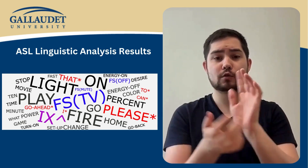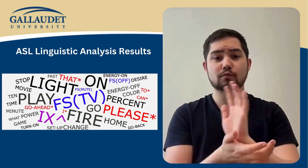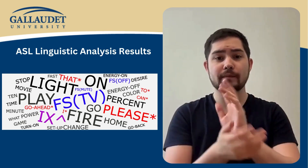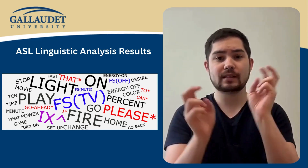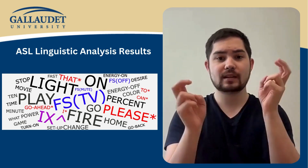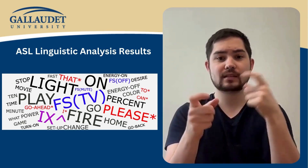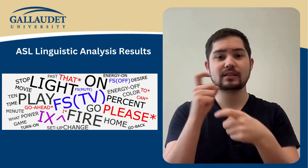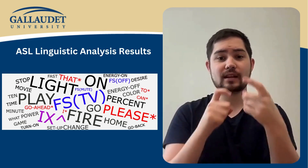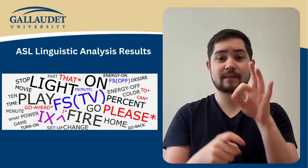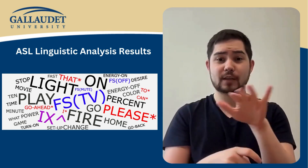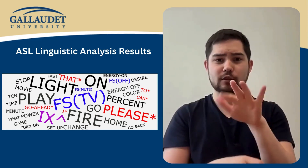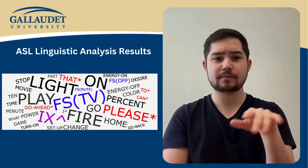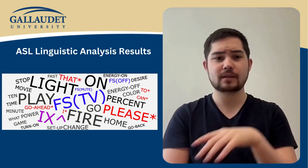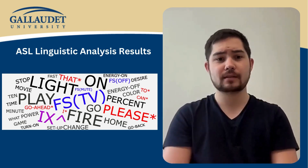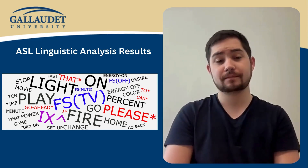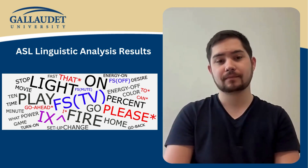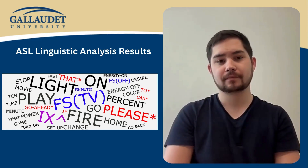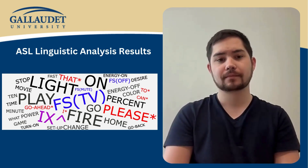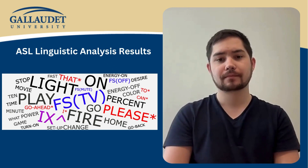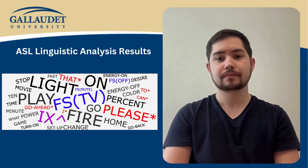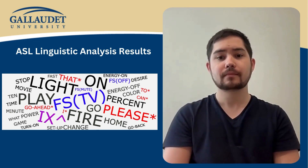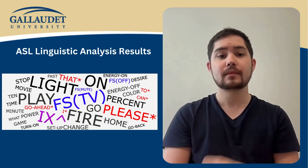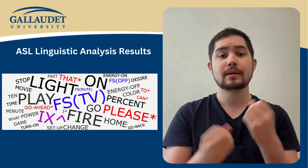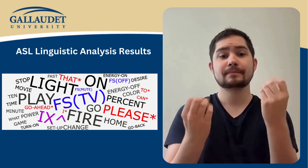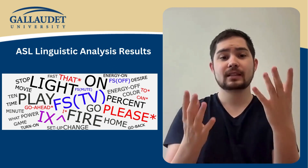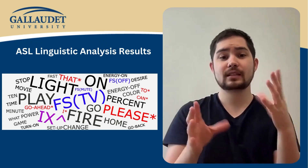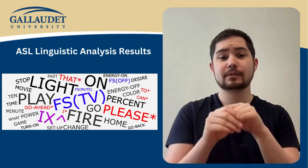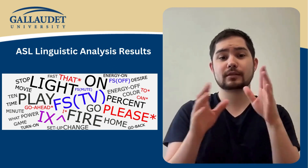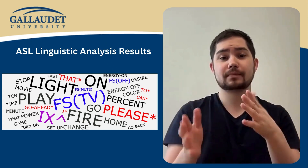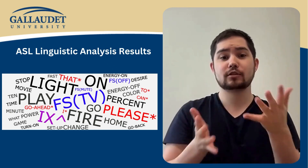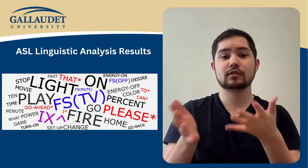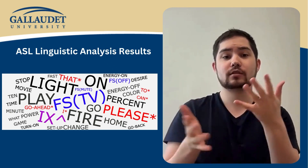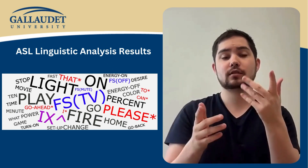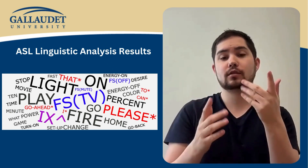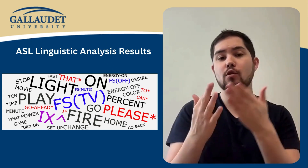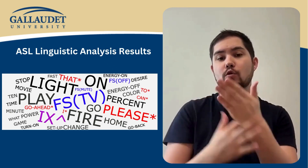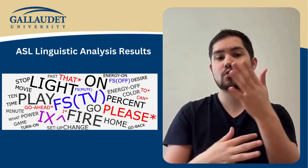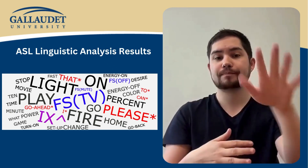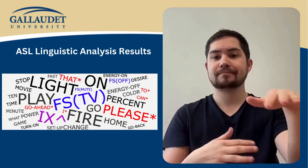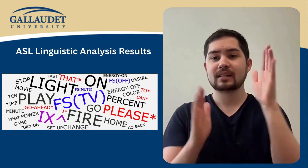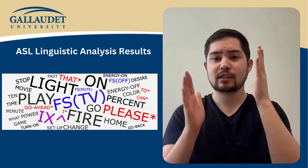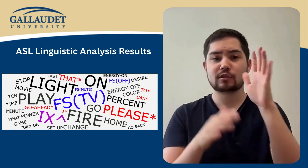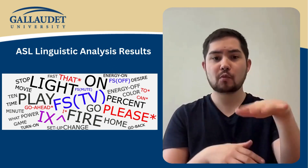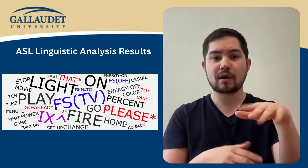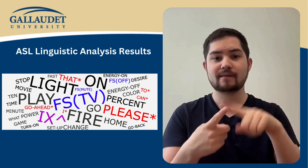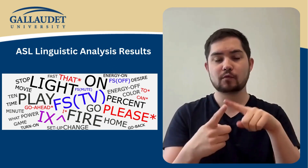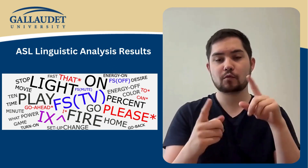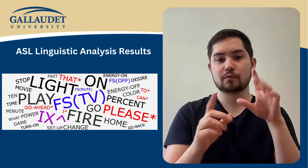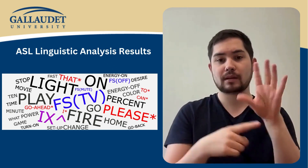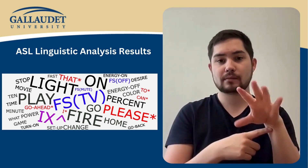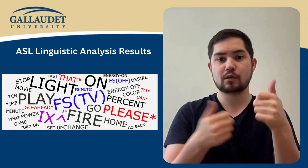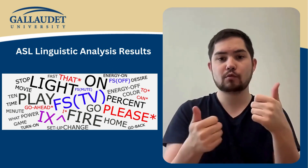Many participants gestured via an attention-wave to the camera, which occurred a total of 60 times.